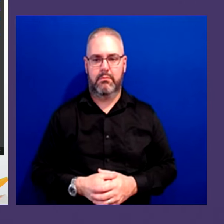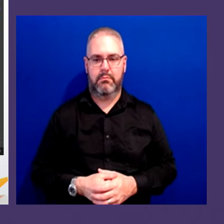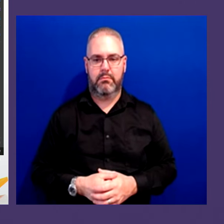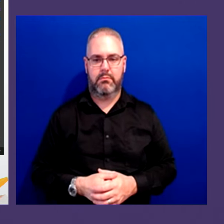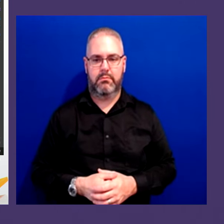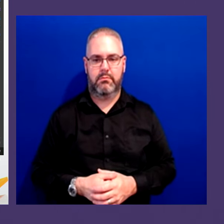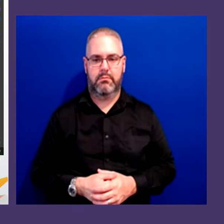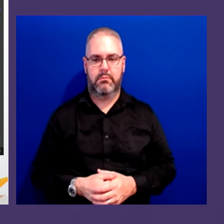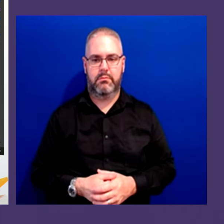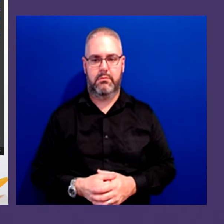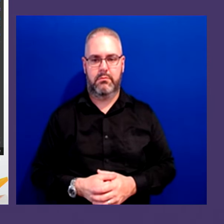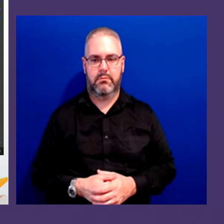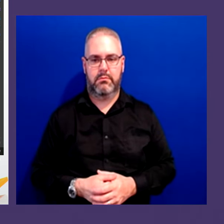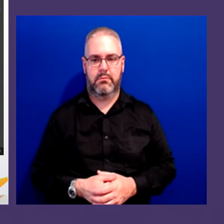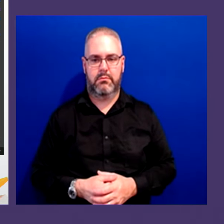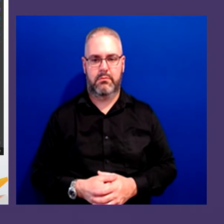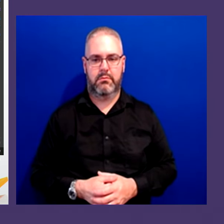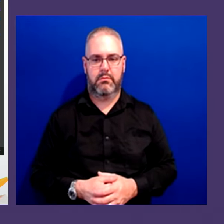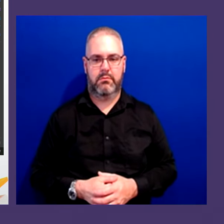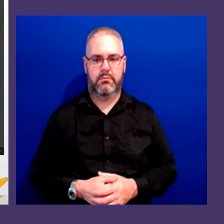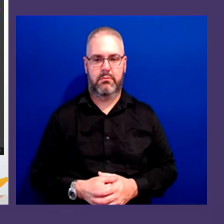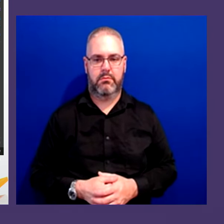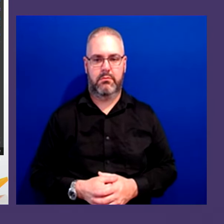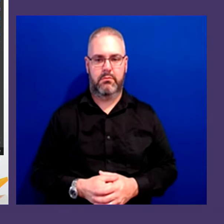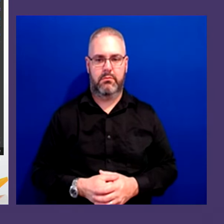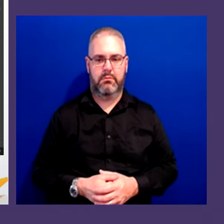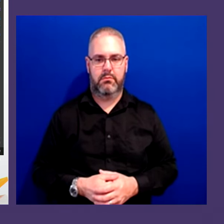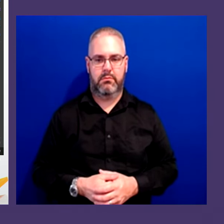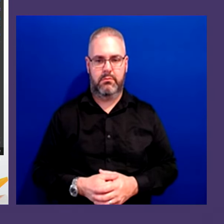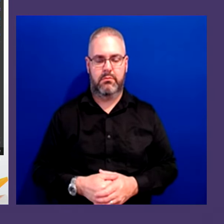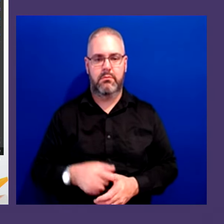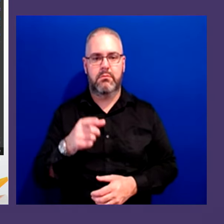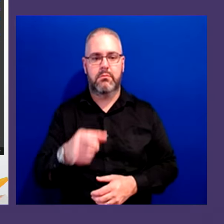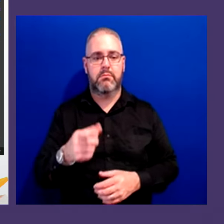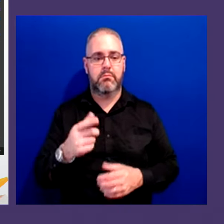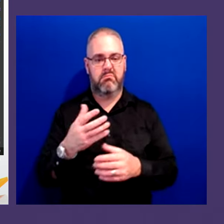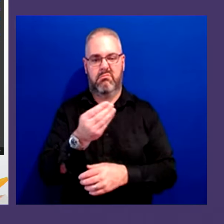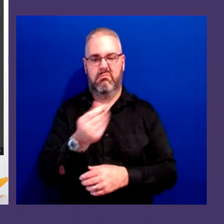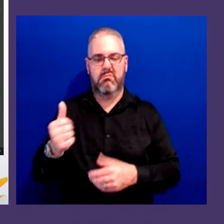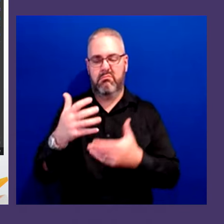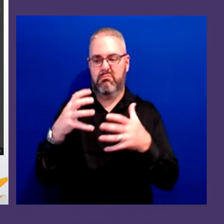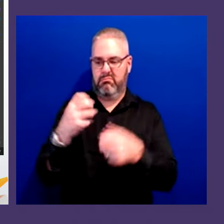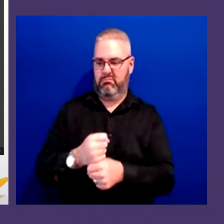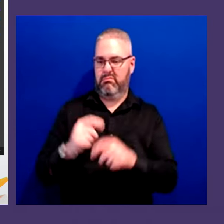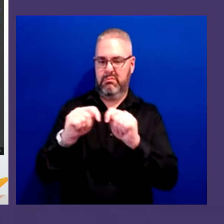Here's a quick message that you can put in your Teams summary. Please note that I have light sensitivity and may